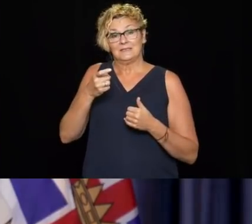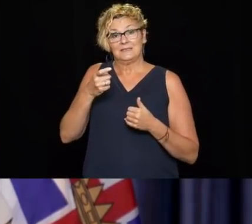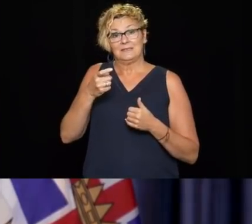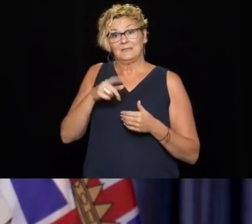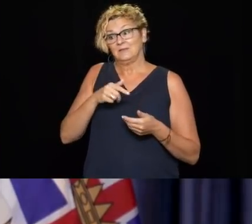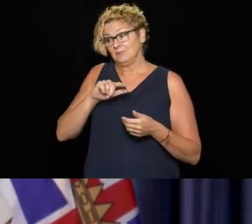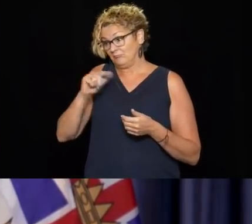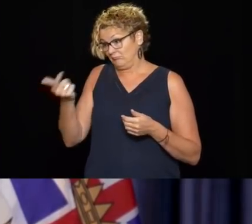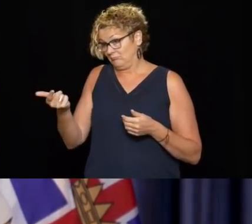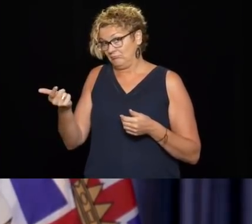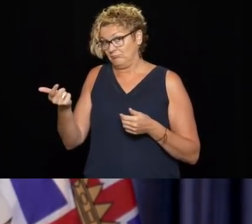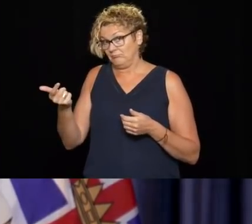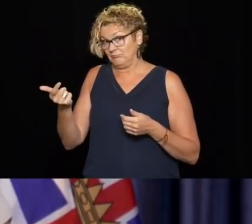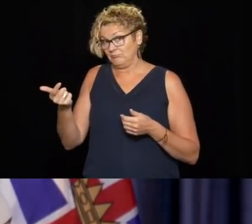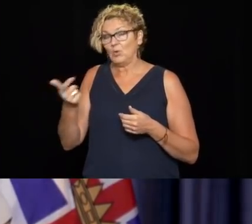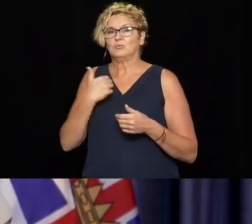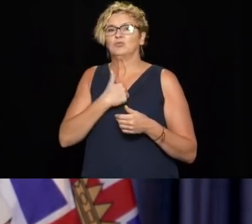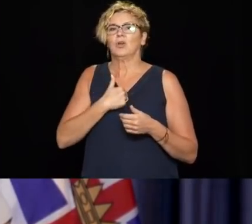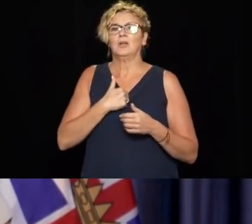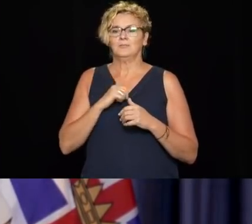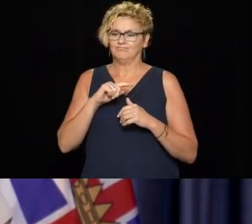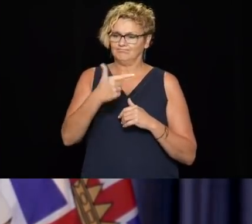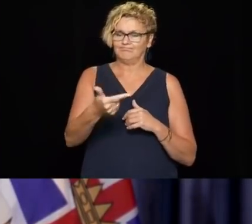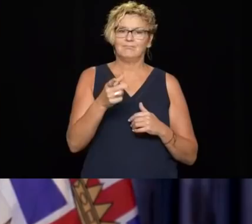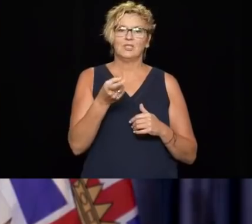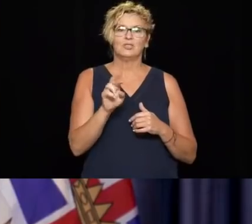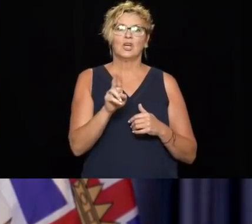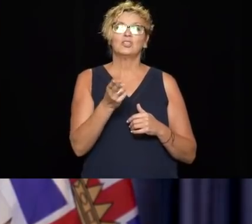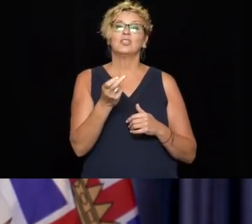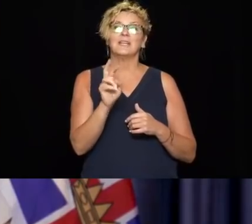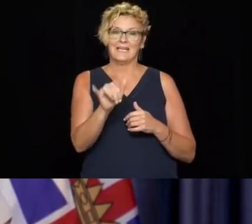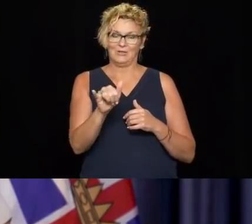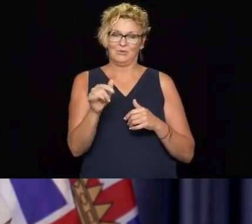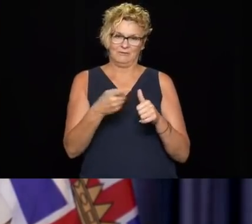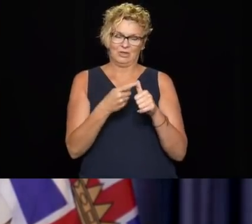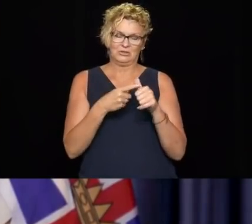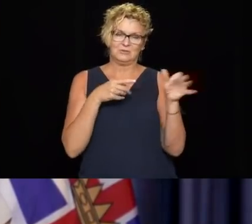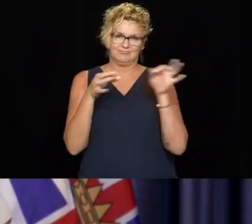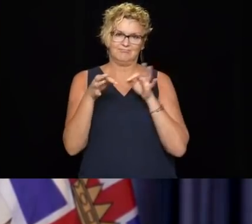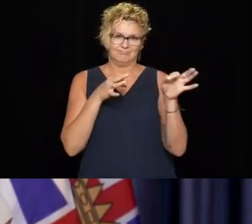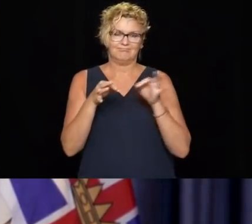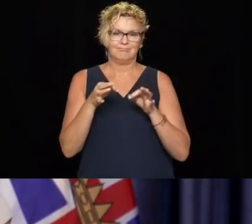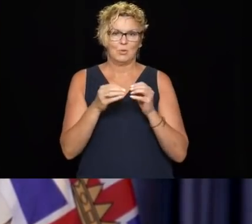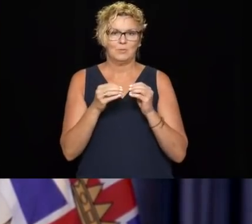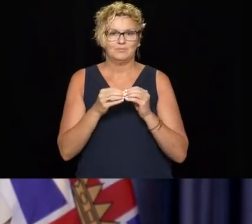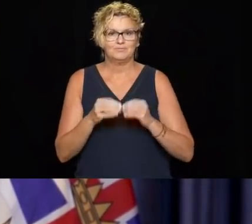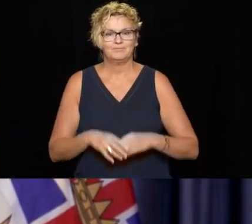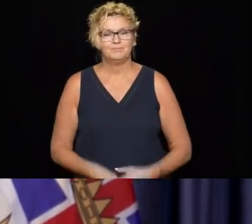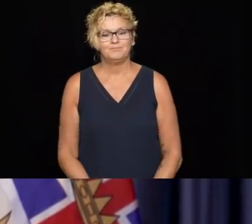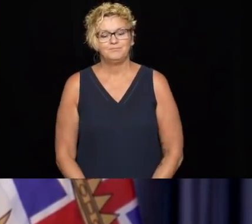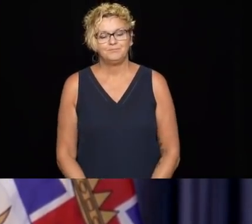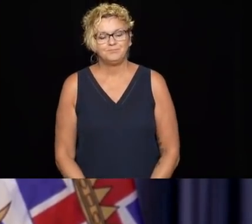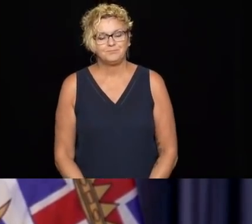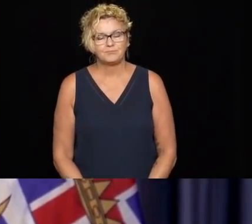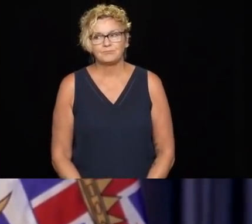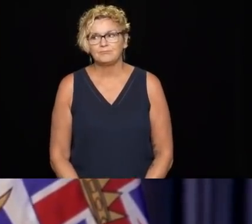is at critical institutions like our hospitals like our long-term care facilities and our schools and with that, I will invite Dr.